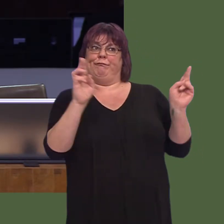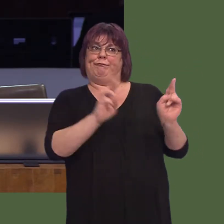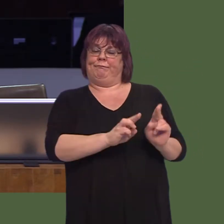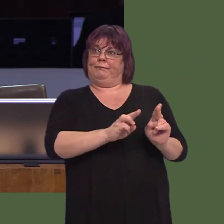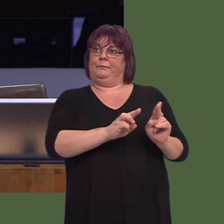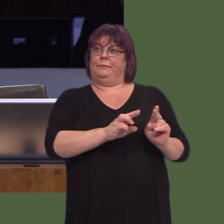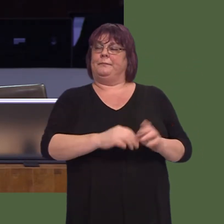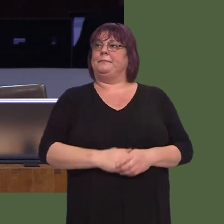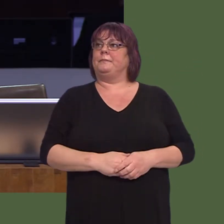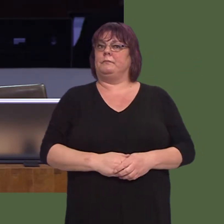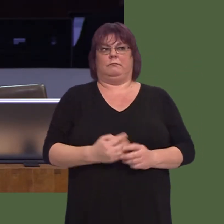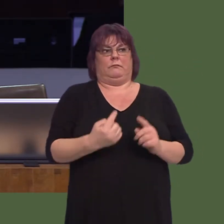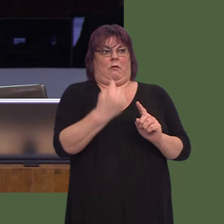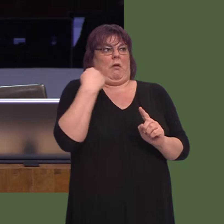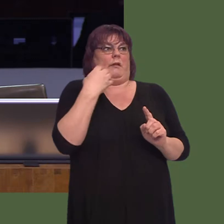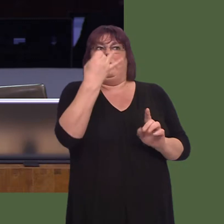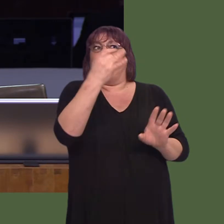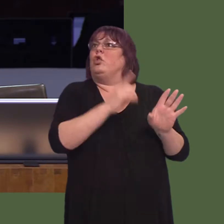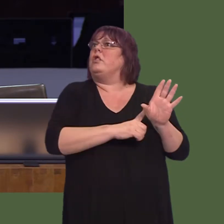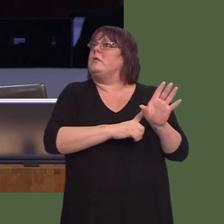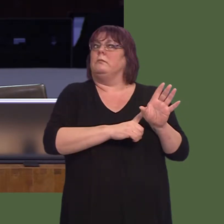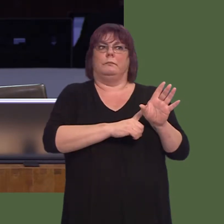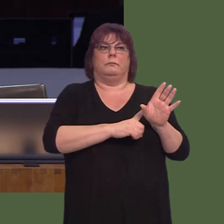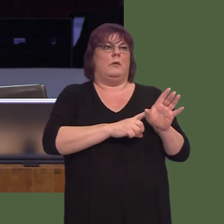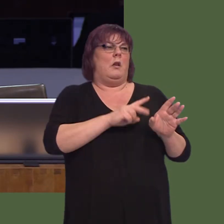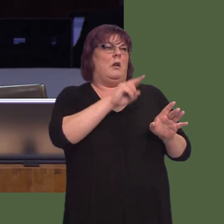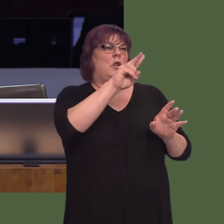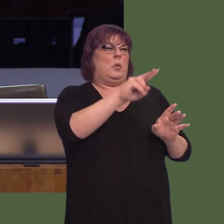available in hospitals throughout Wales in the last seven yearsóroughly 20 per cent